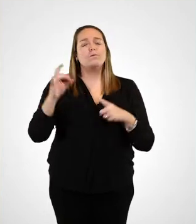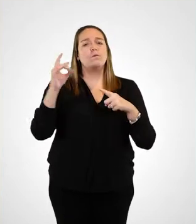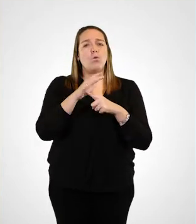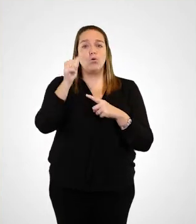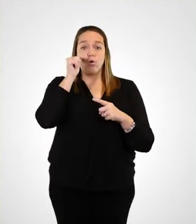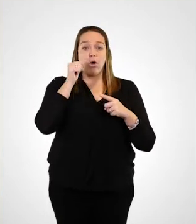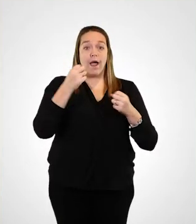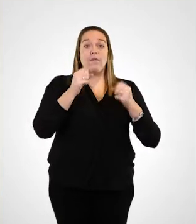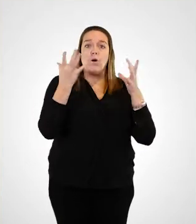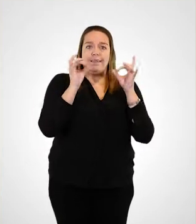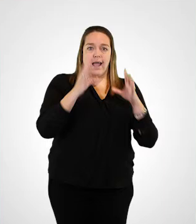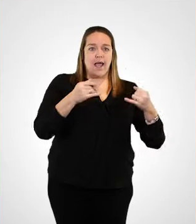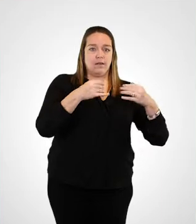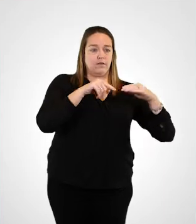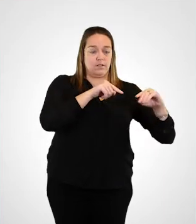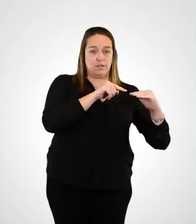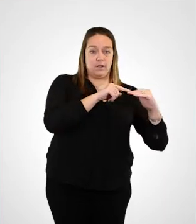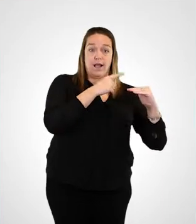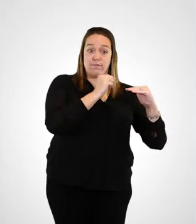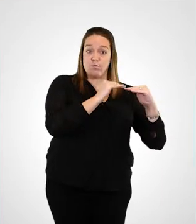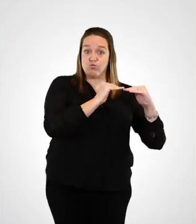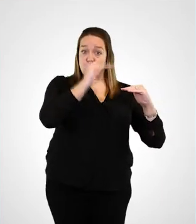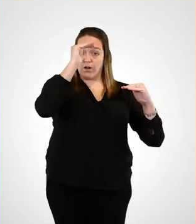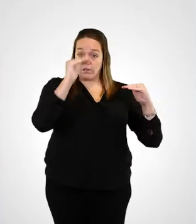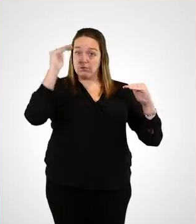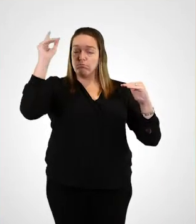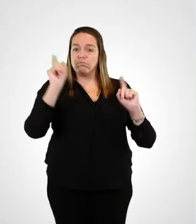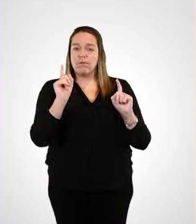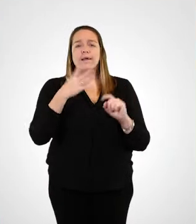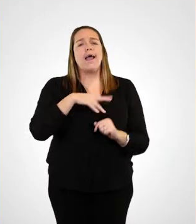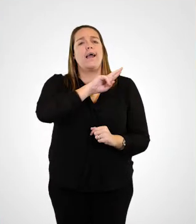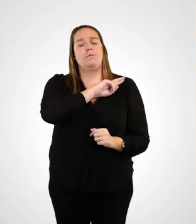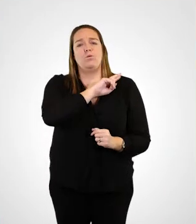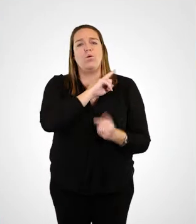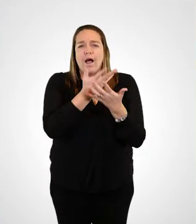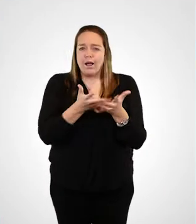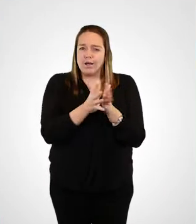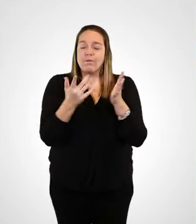That's important for demonstrating progress and being accountable. So how do we do that?